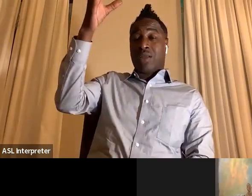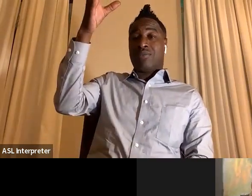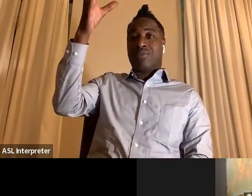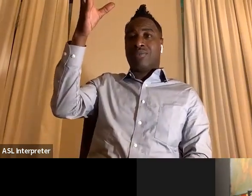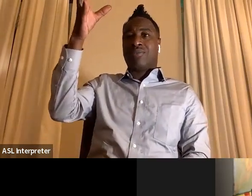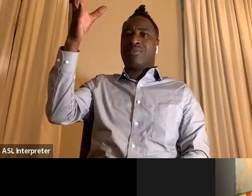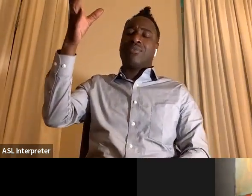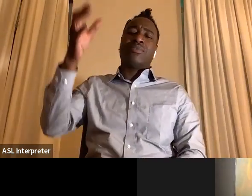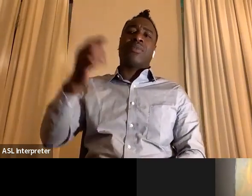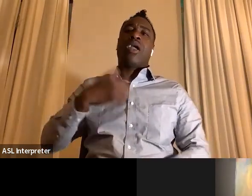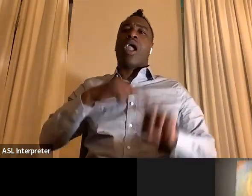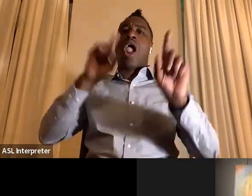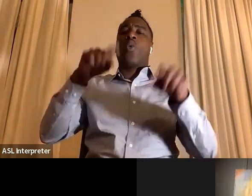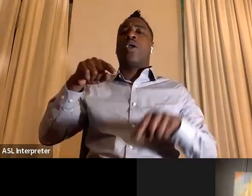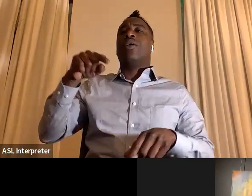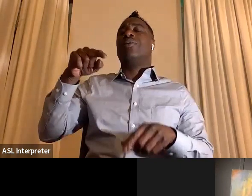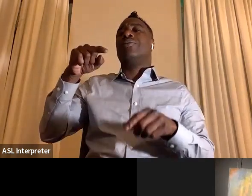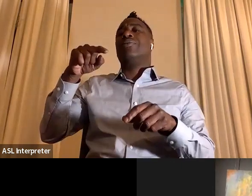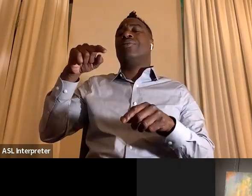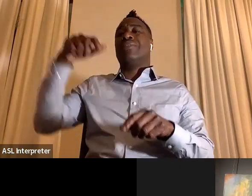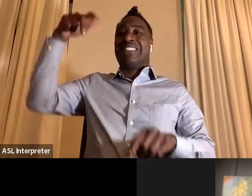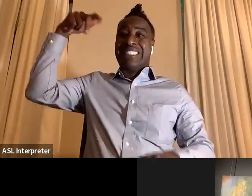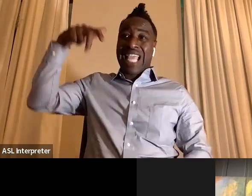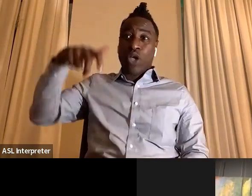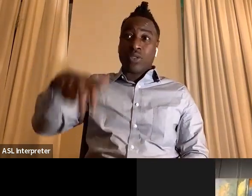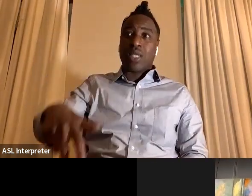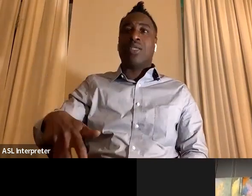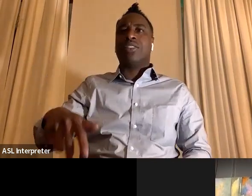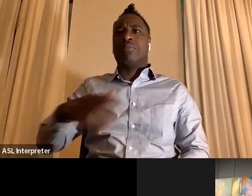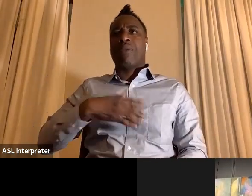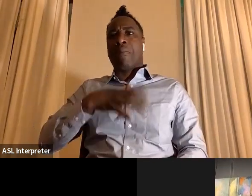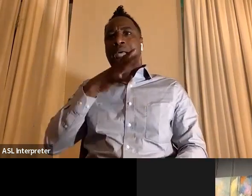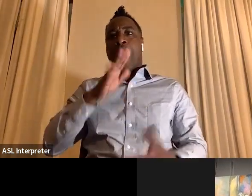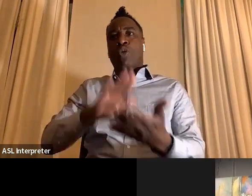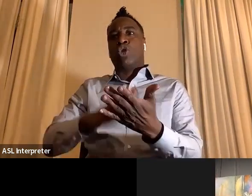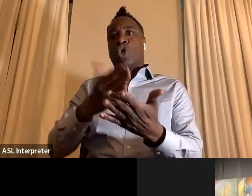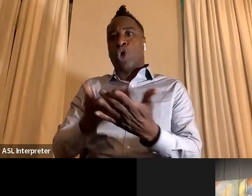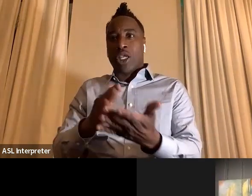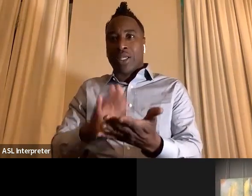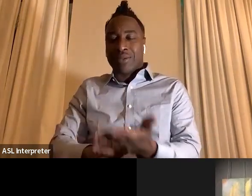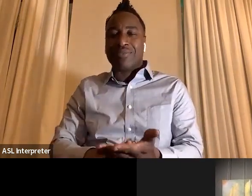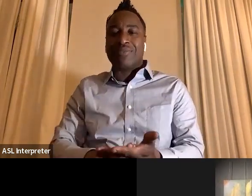I went downstairs, my mom was cooking a whole just meal in the kitchen.